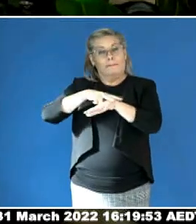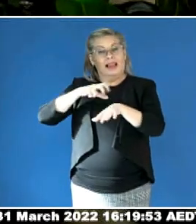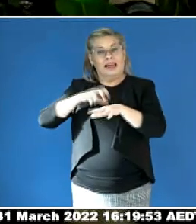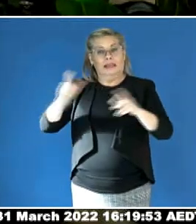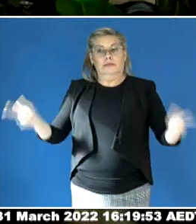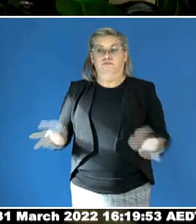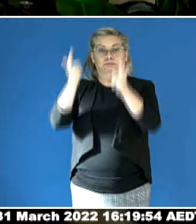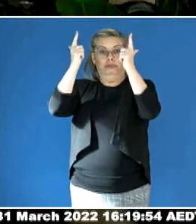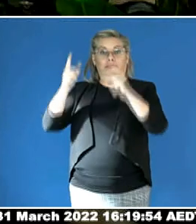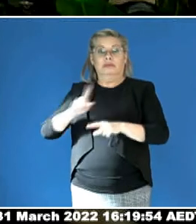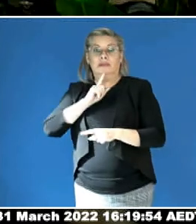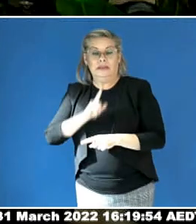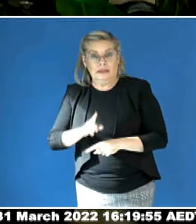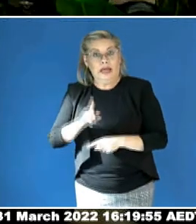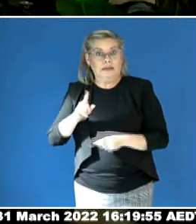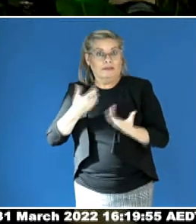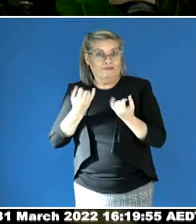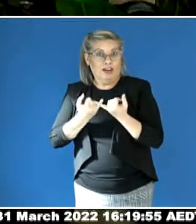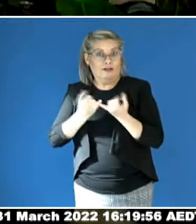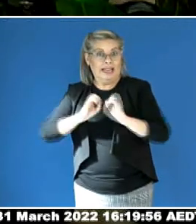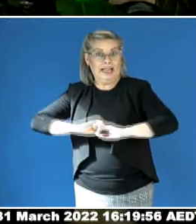"Violence against women is absolutely men's behaviour."